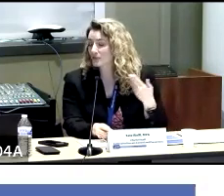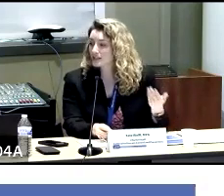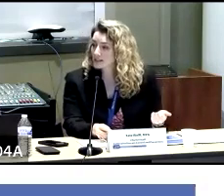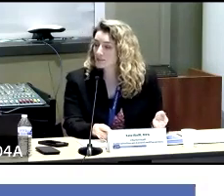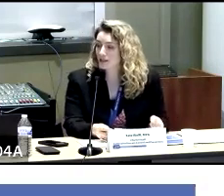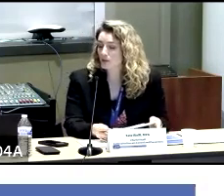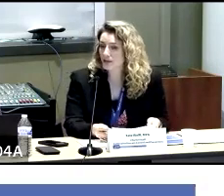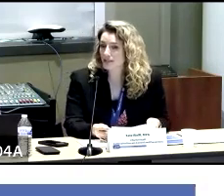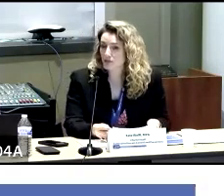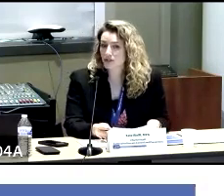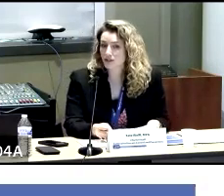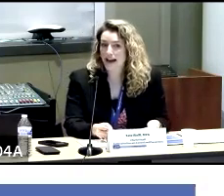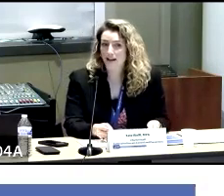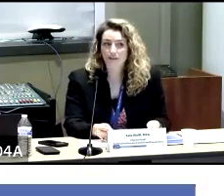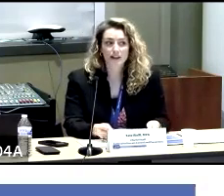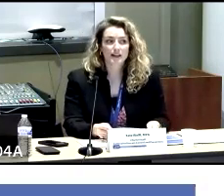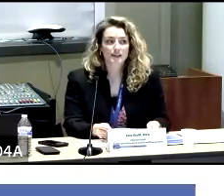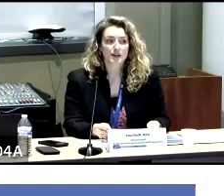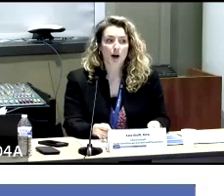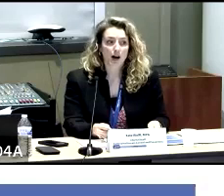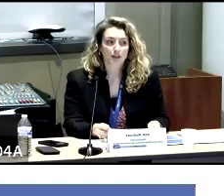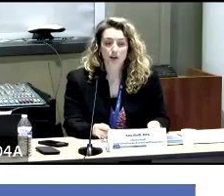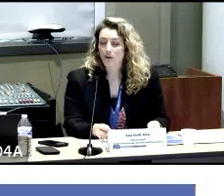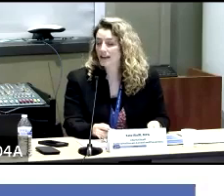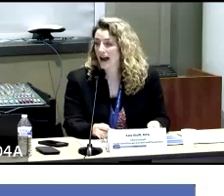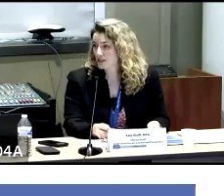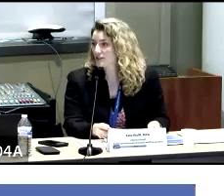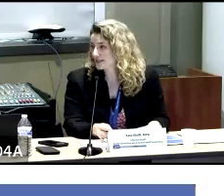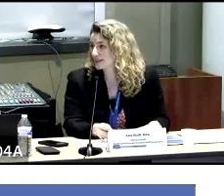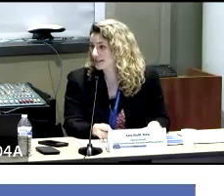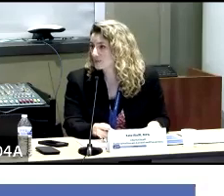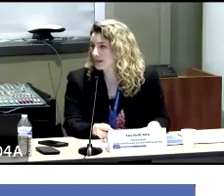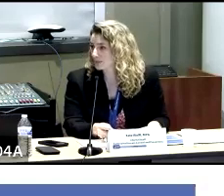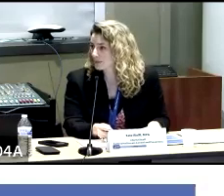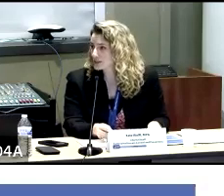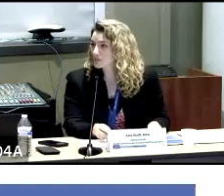So this is a place where we do still have some ongoing actions that need to be implemented